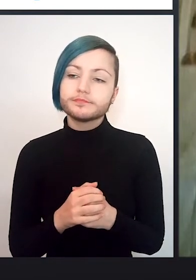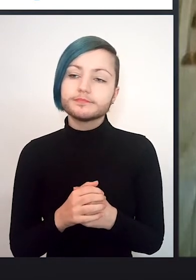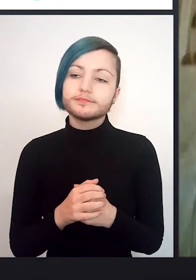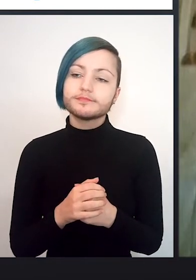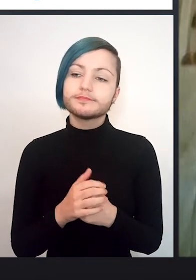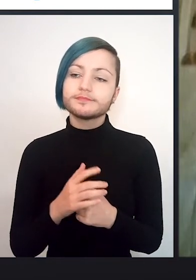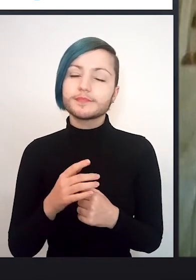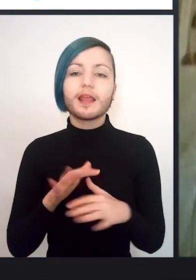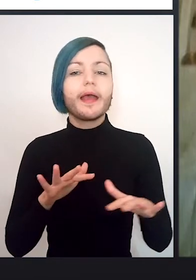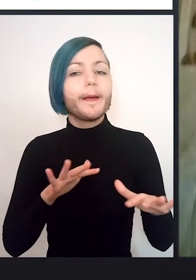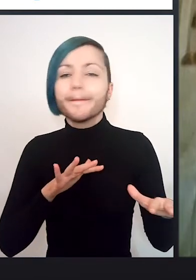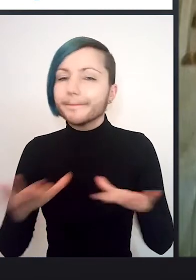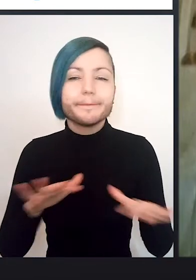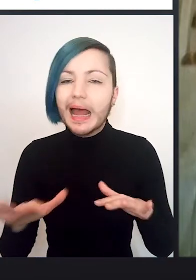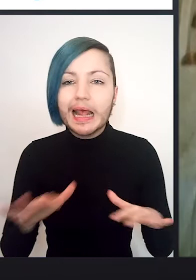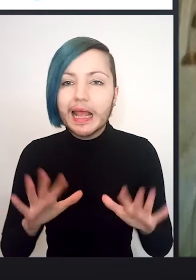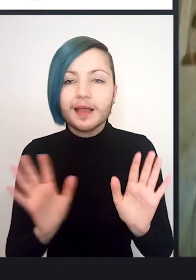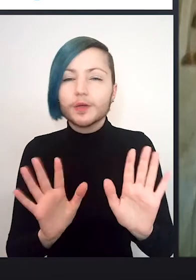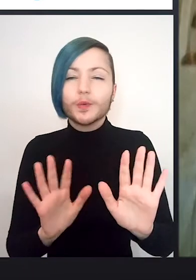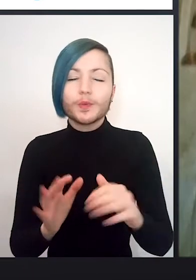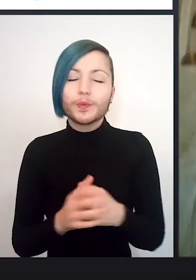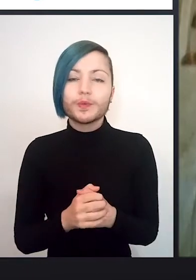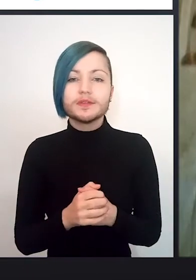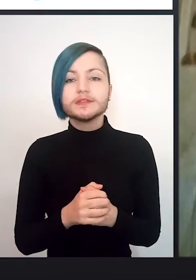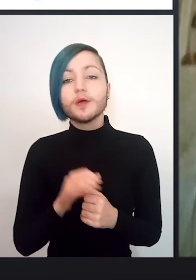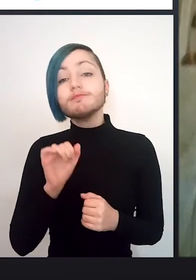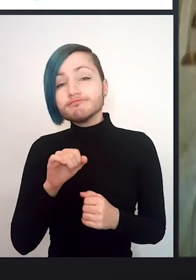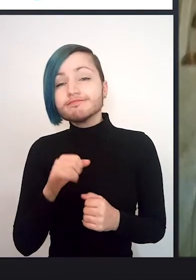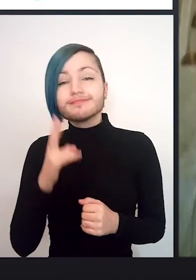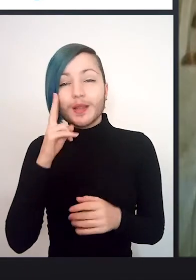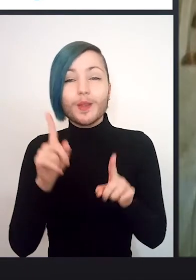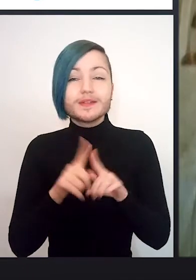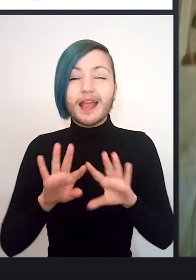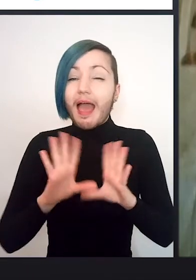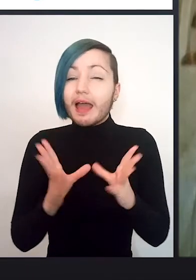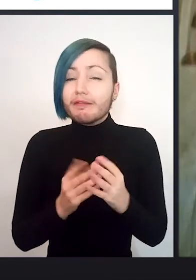"Don't panic when things look like they're all falling apart and